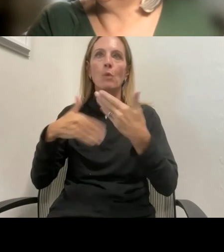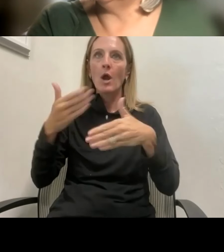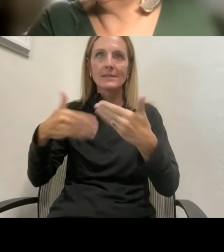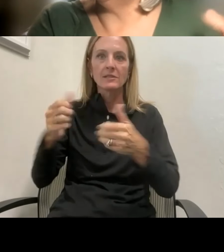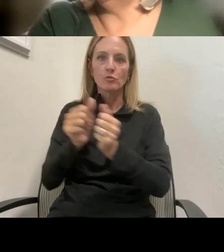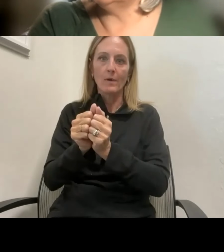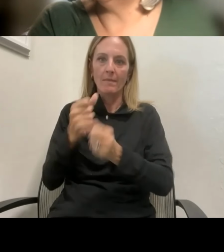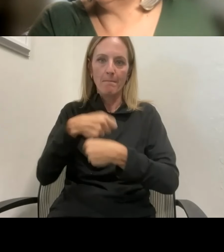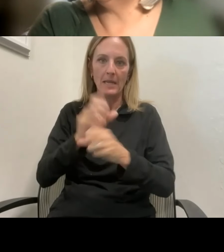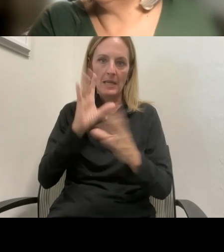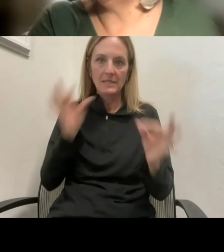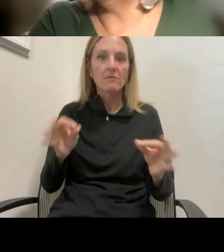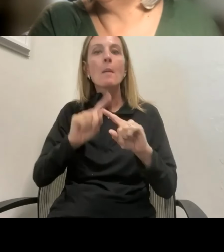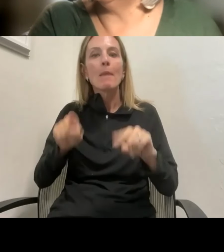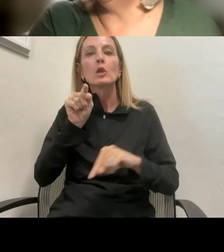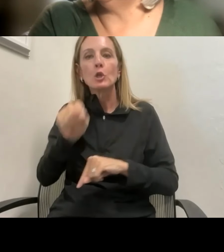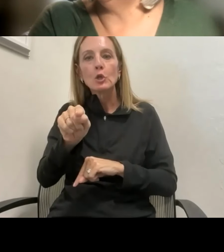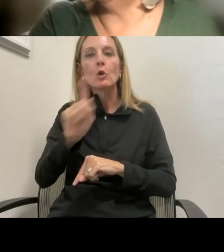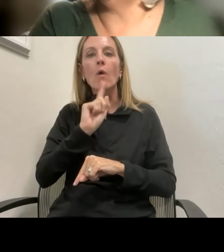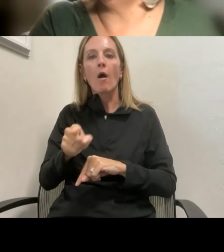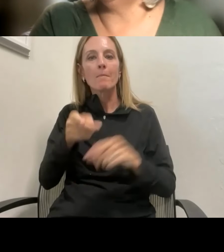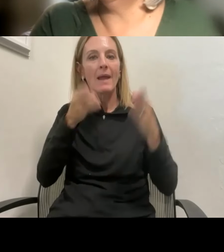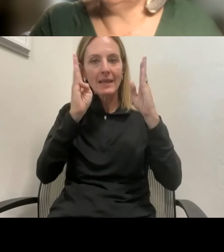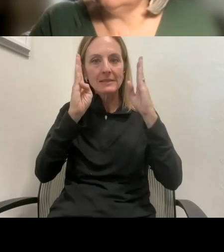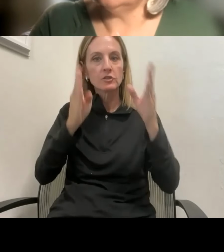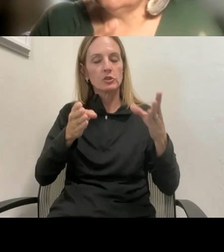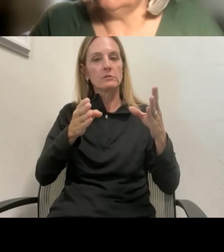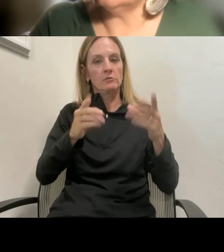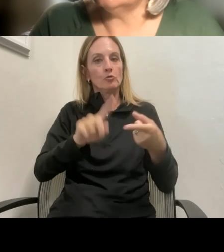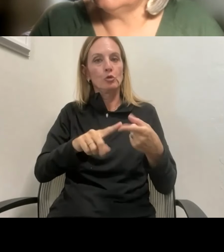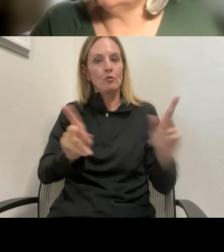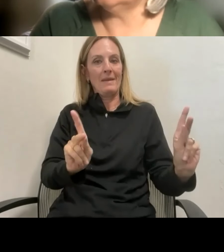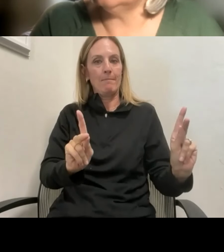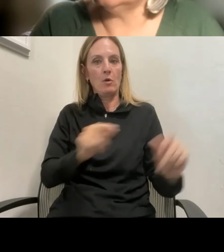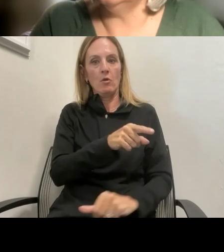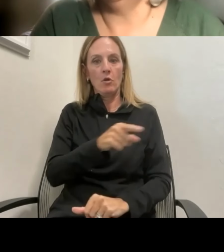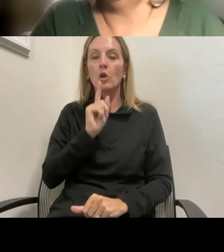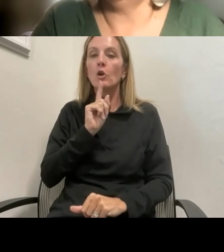they said this is what's most important and so you're doing your darndest to make sure that